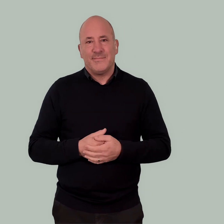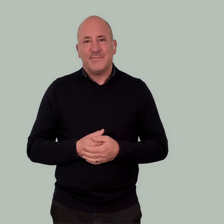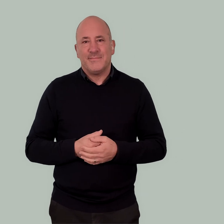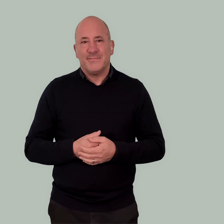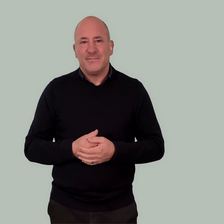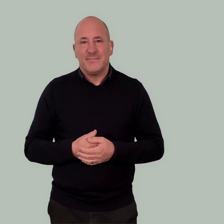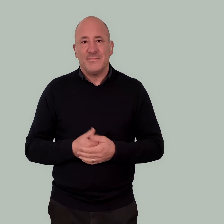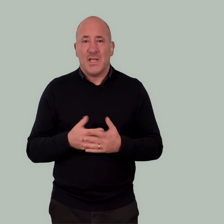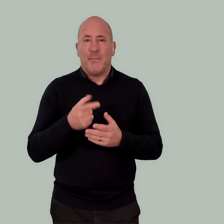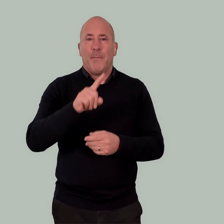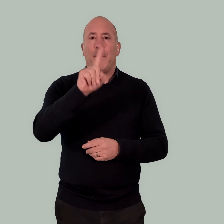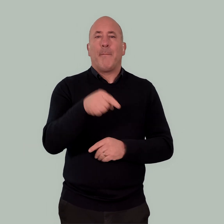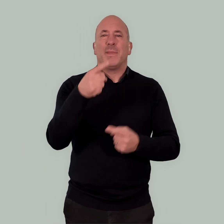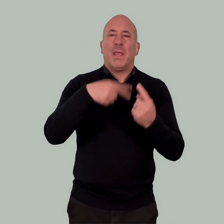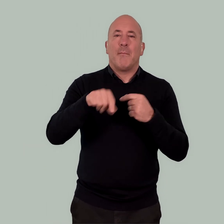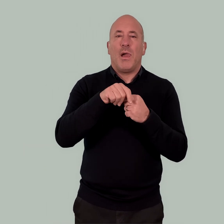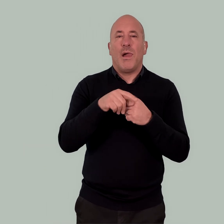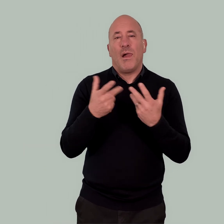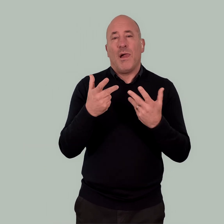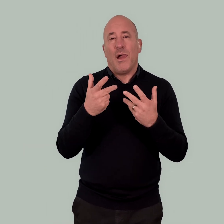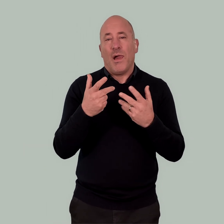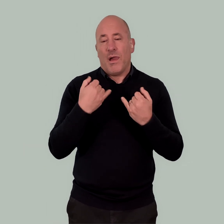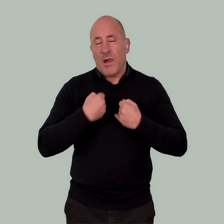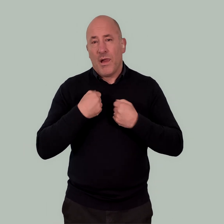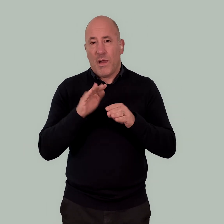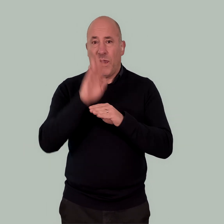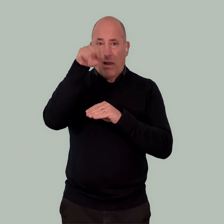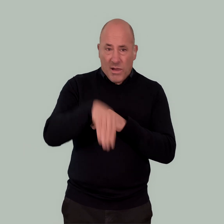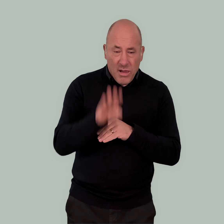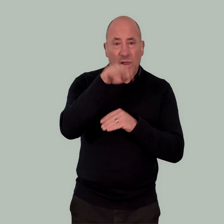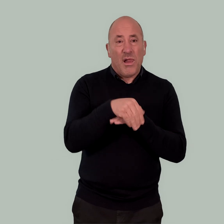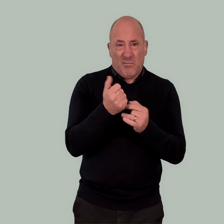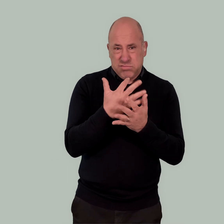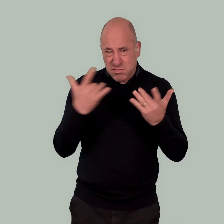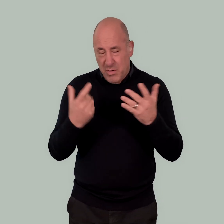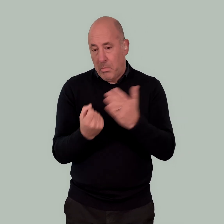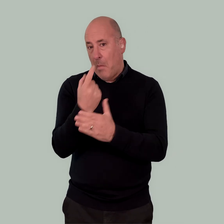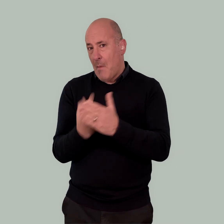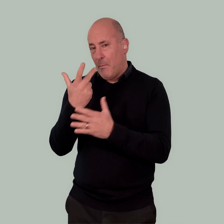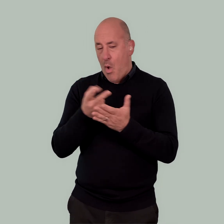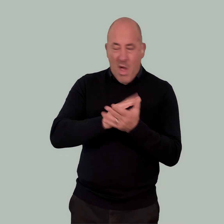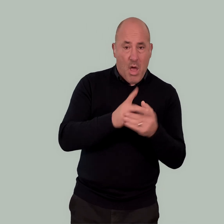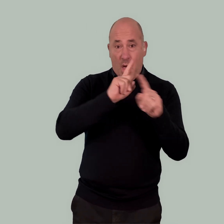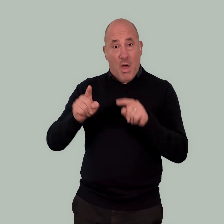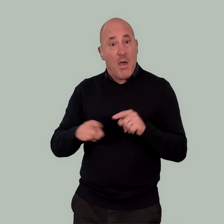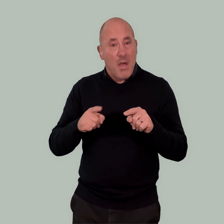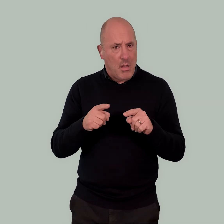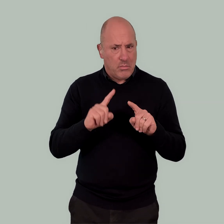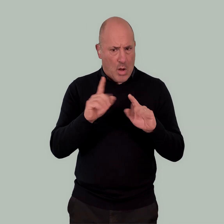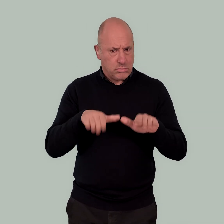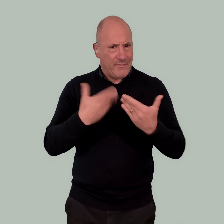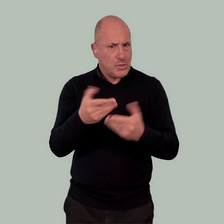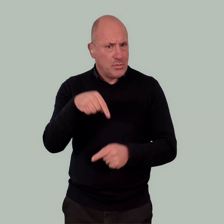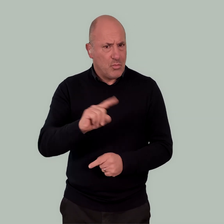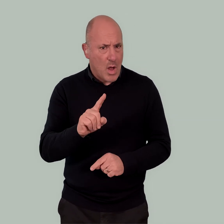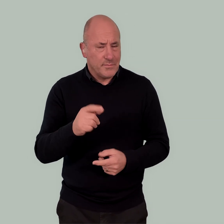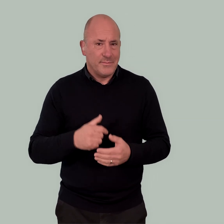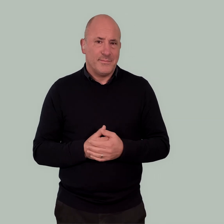Provisions for people with fluctuating, multiple and episodic conditions